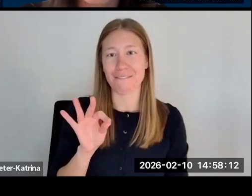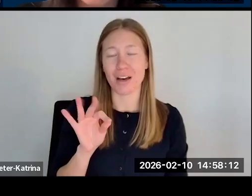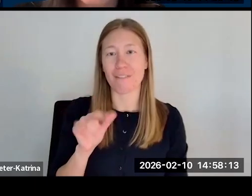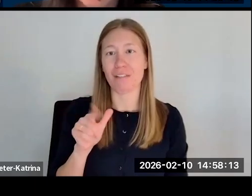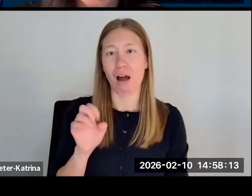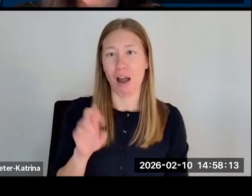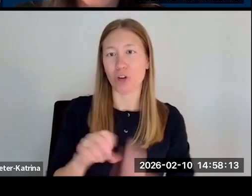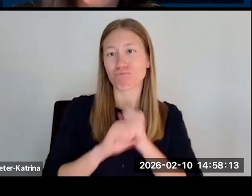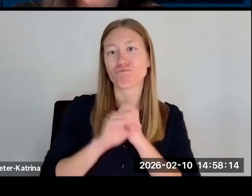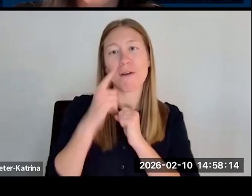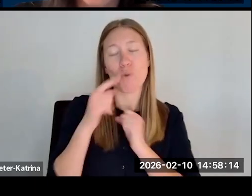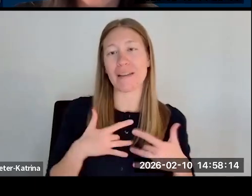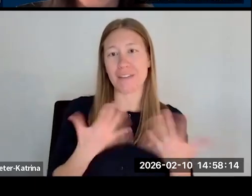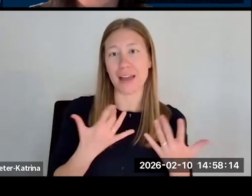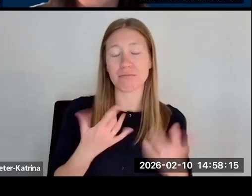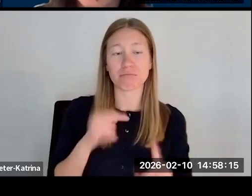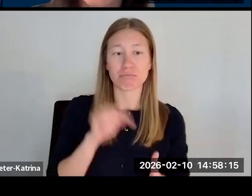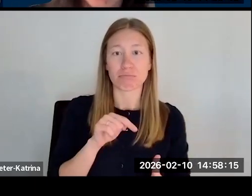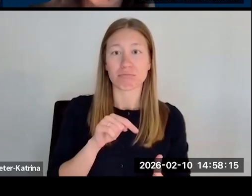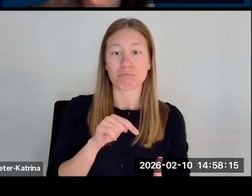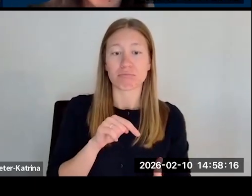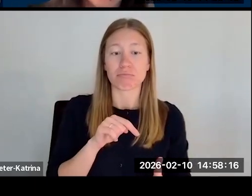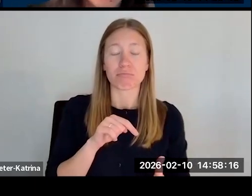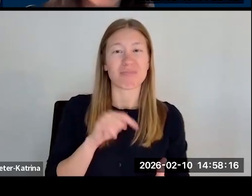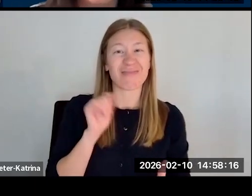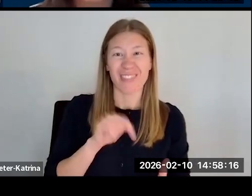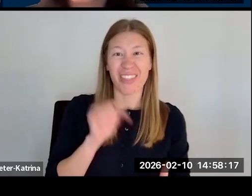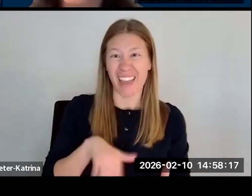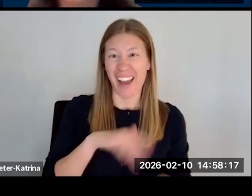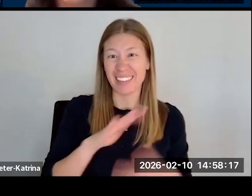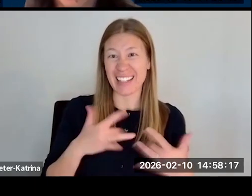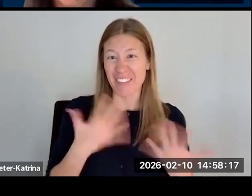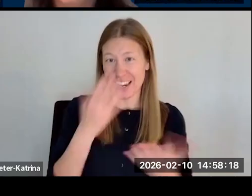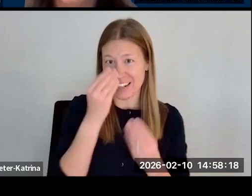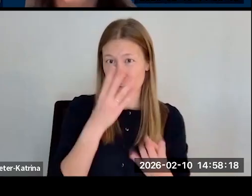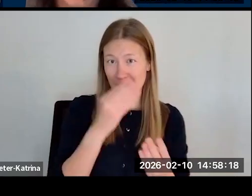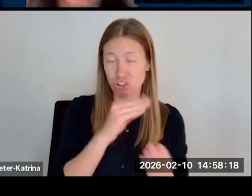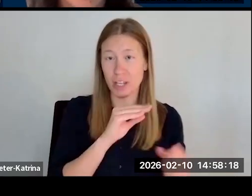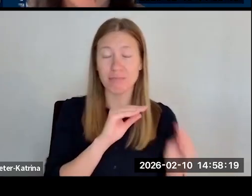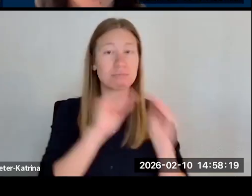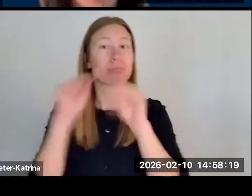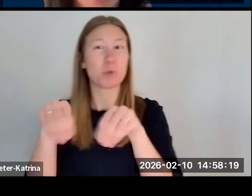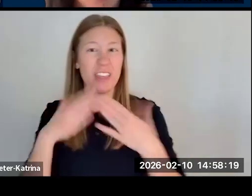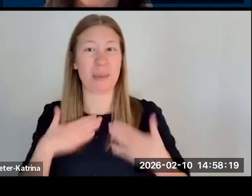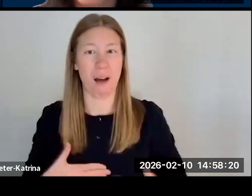I wanna make sure I include all of the event info inside the body of the email